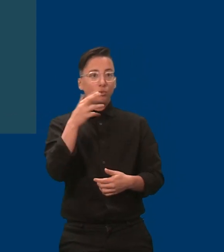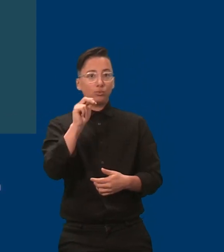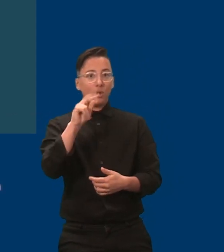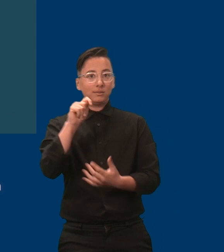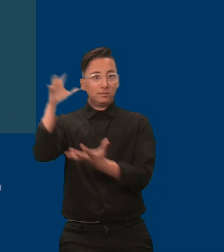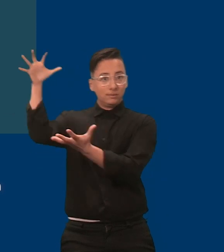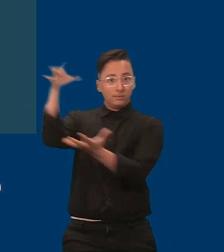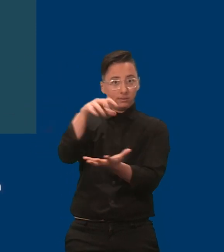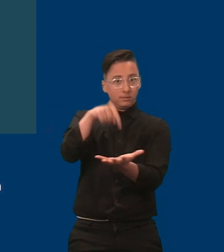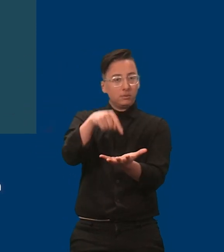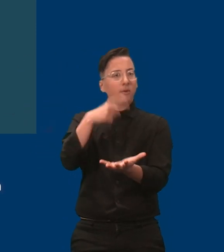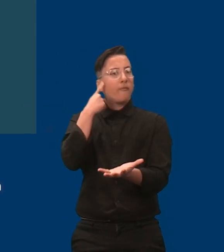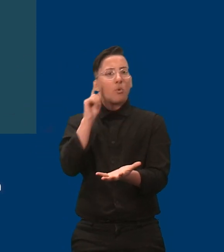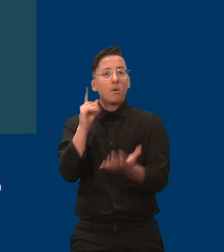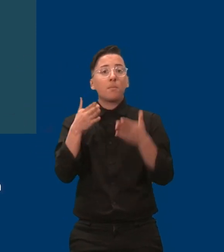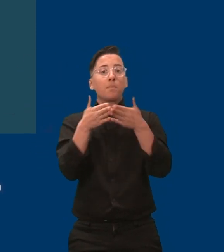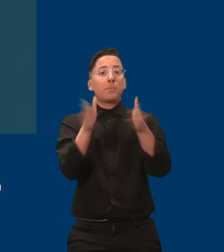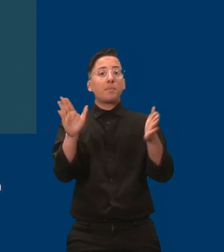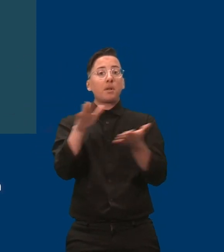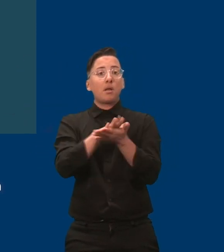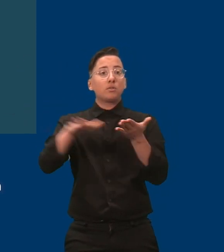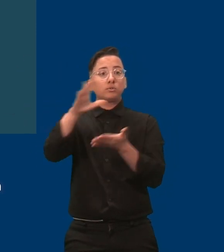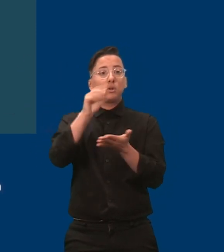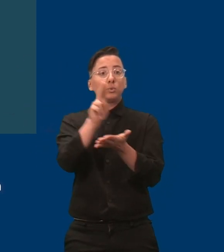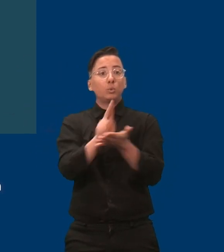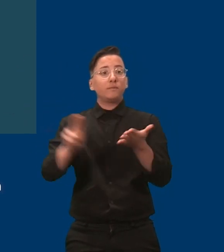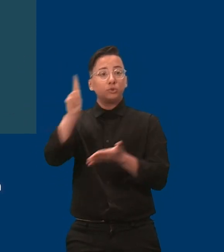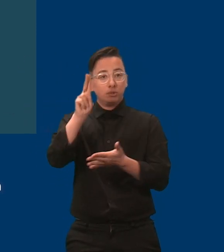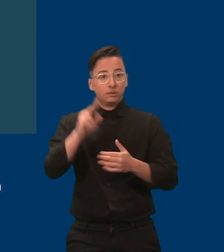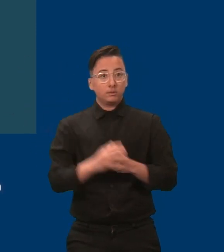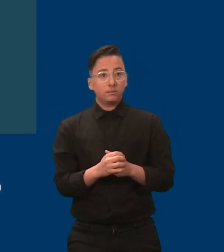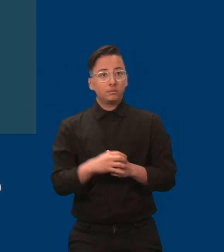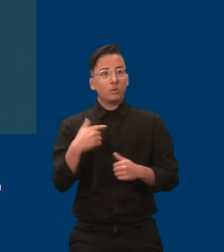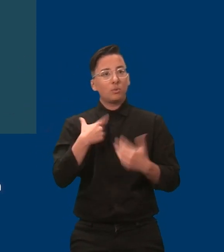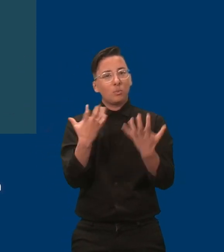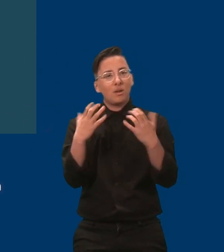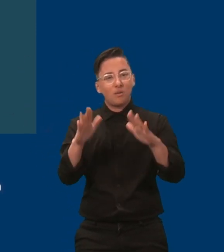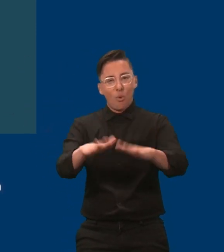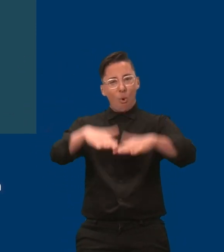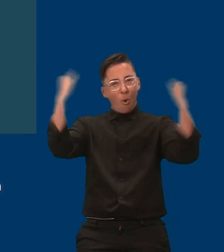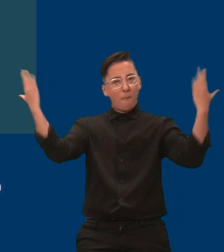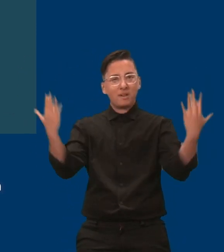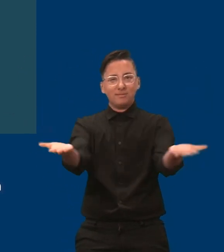We are determined to widen the path for students with an intellectual disability to have access